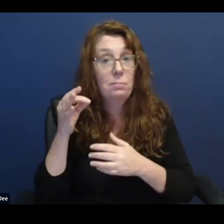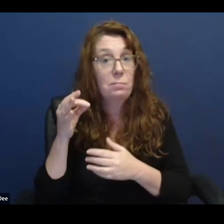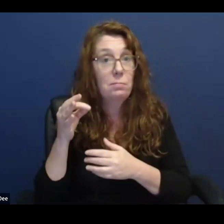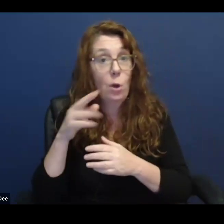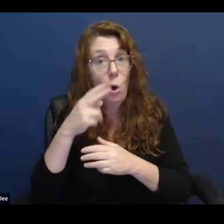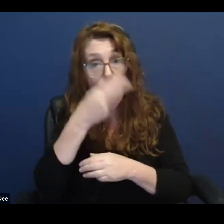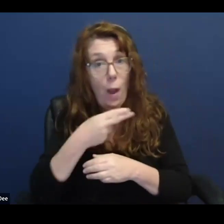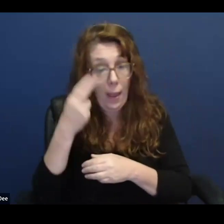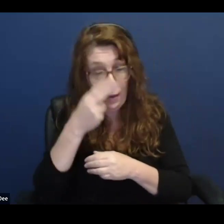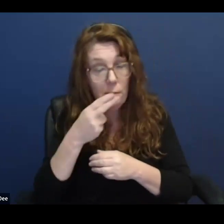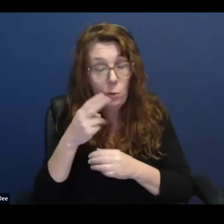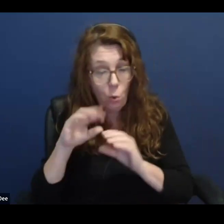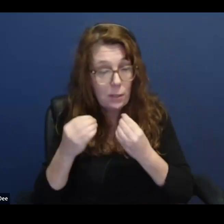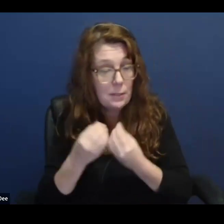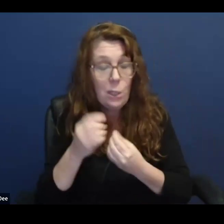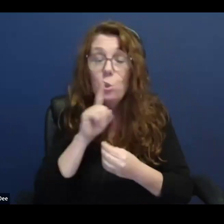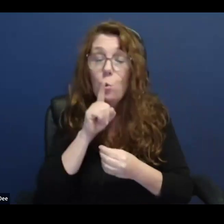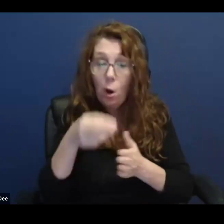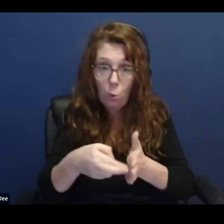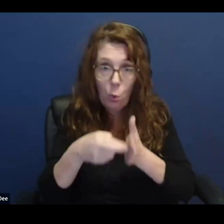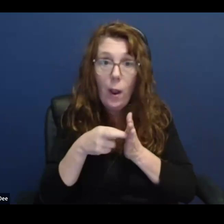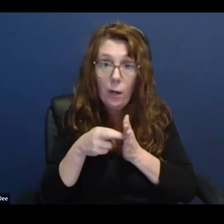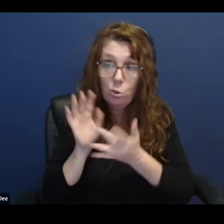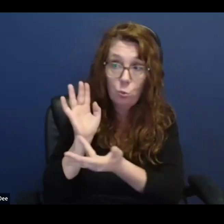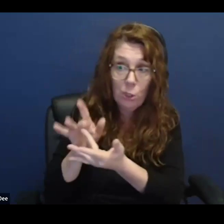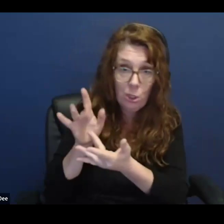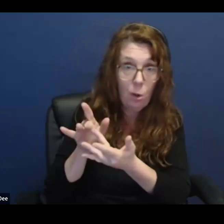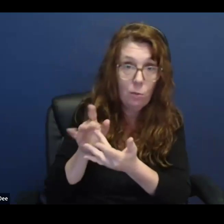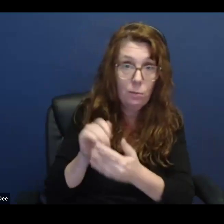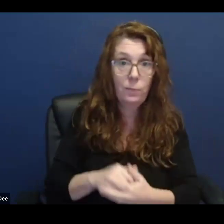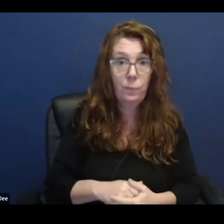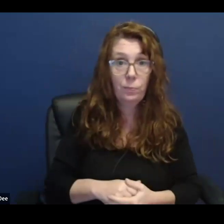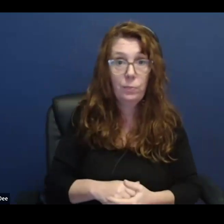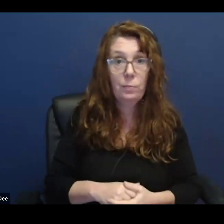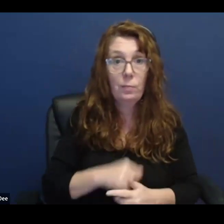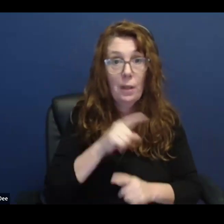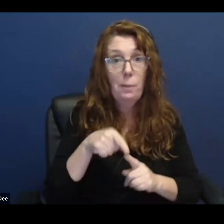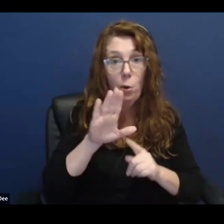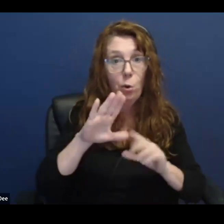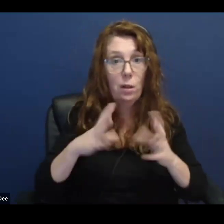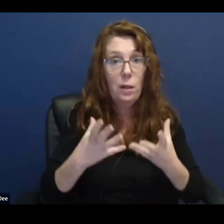your requirement. So, you are required um to reach out to Tribes about your collection.